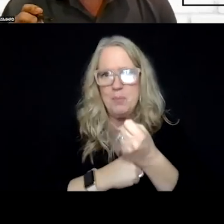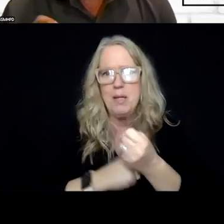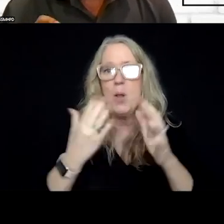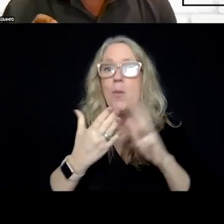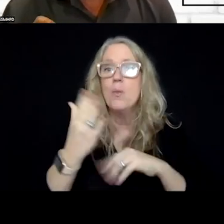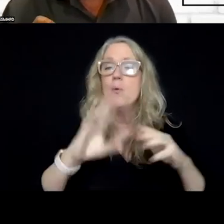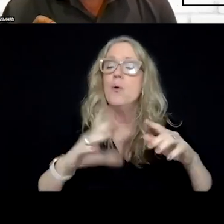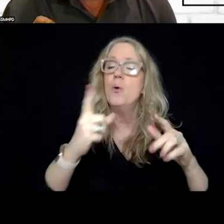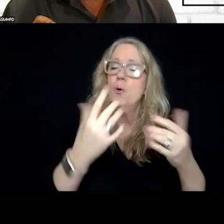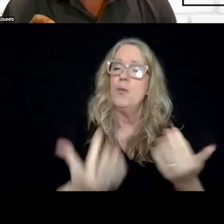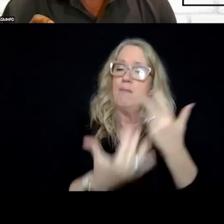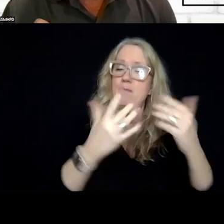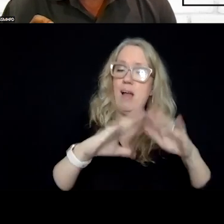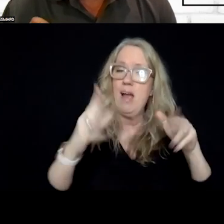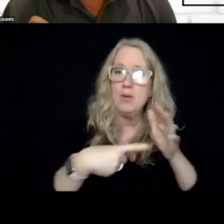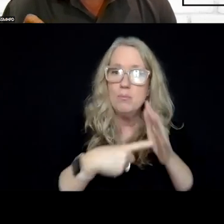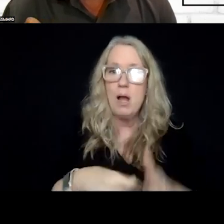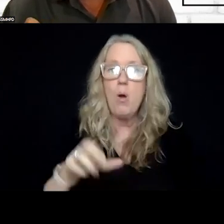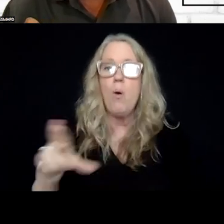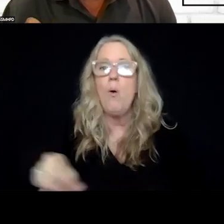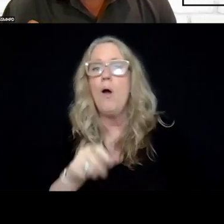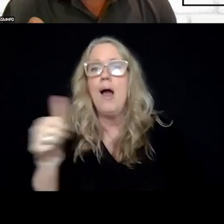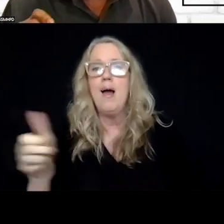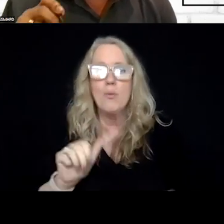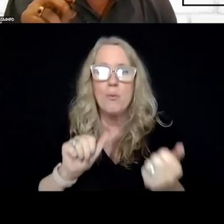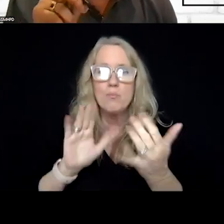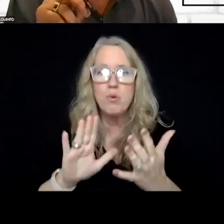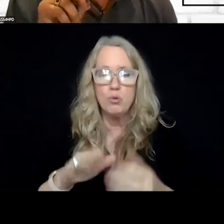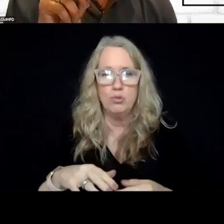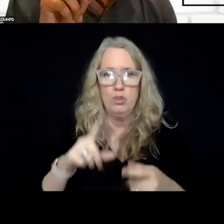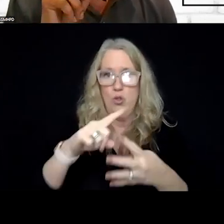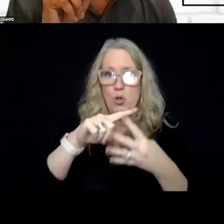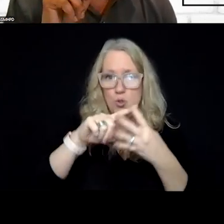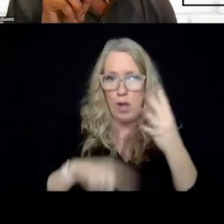FIREHOUSE MODEL OR ANOTHER APPROACH? SO YOU HAVE OTHER ANSWERS